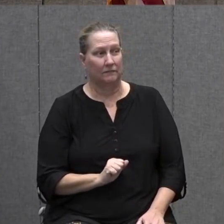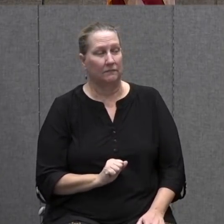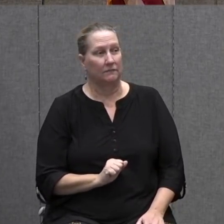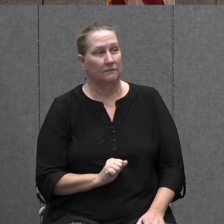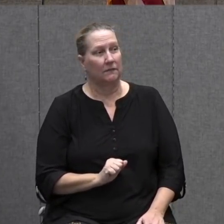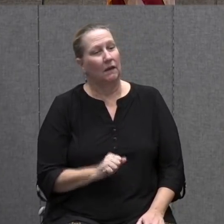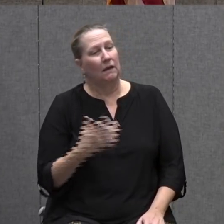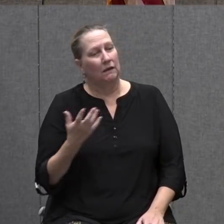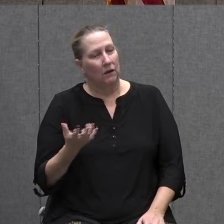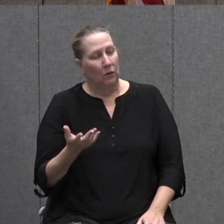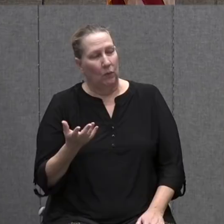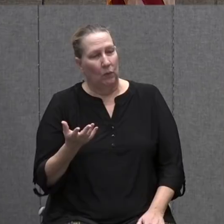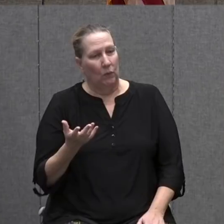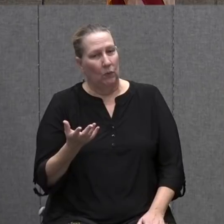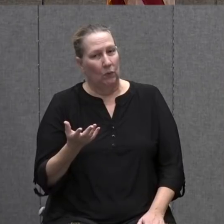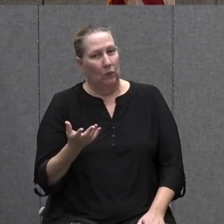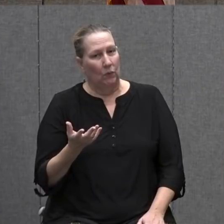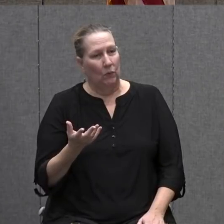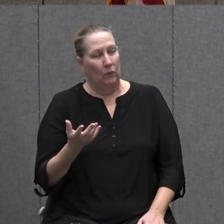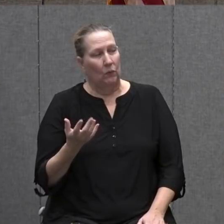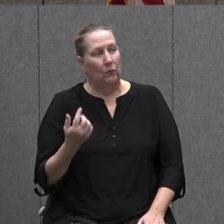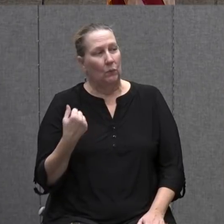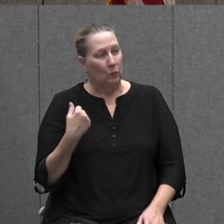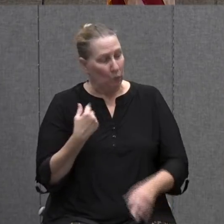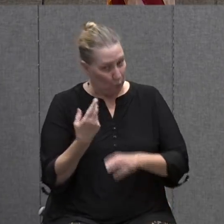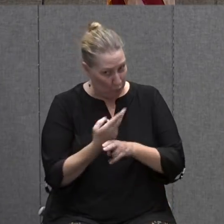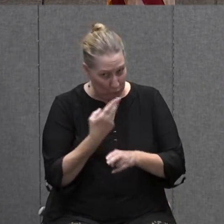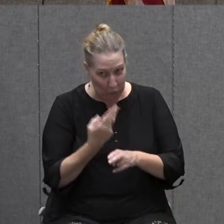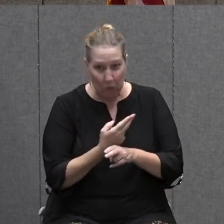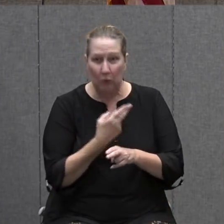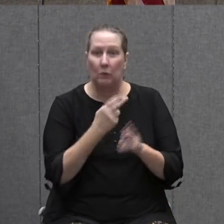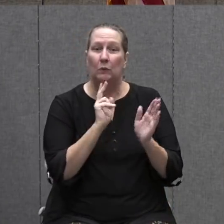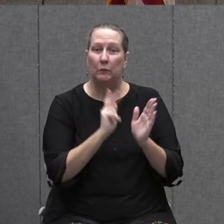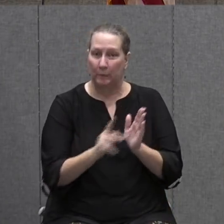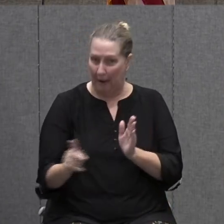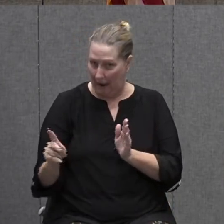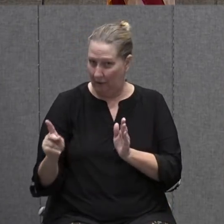And so we use patterns and codes all the time